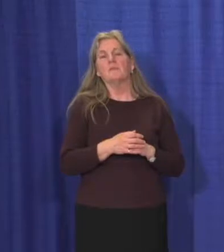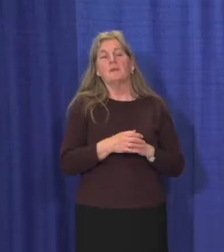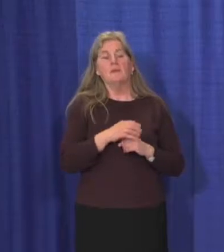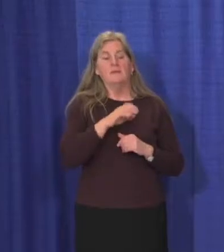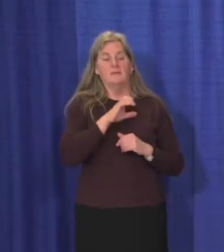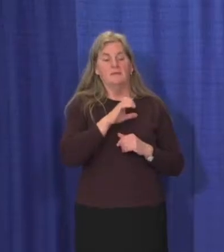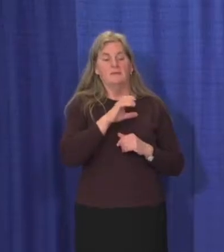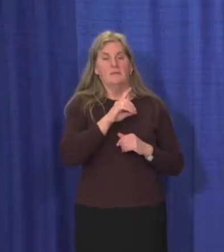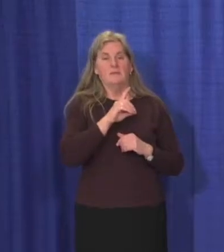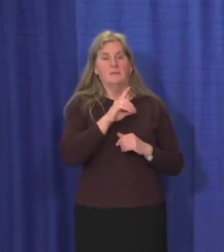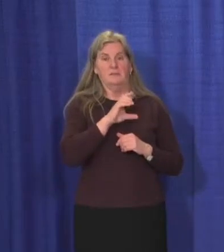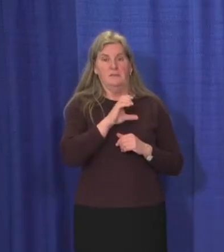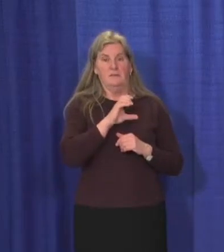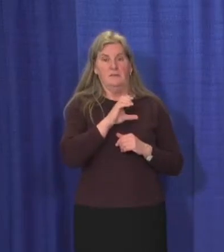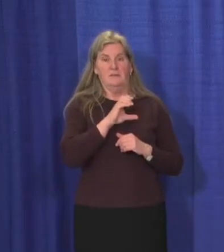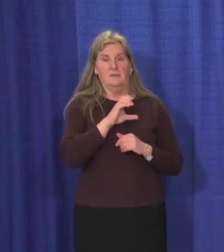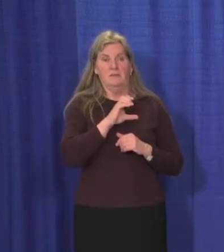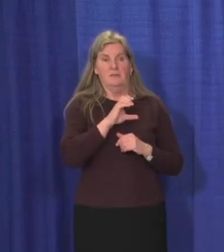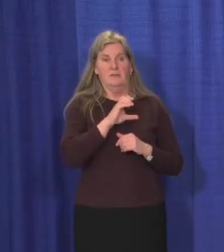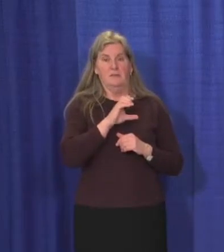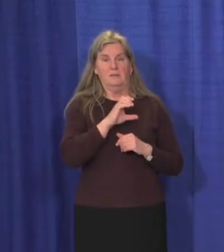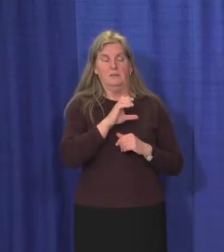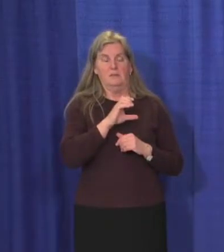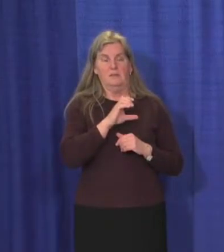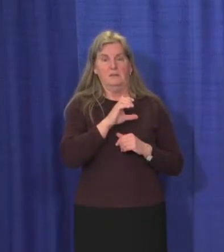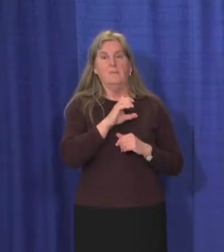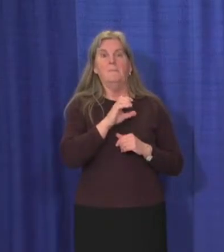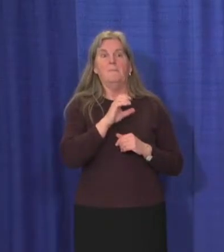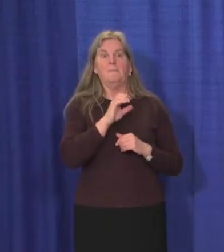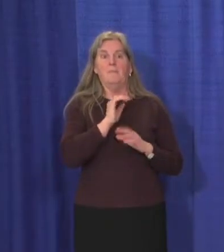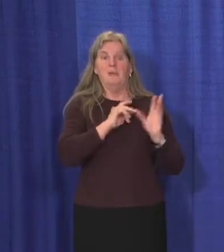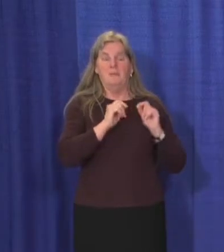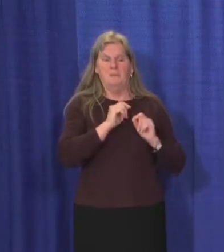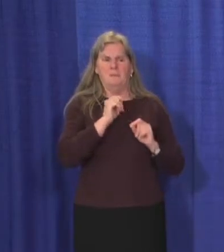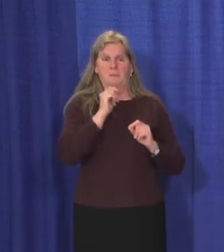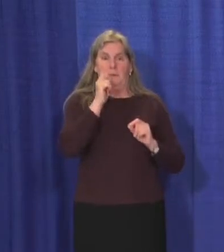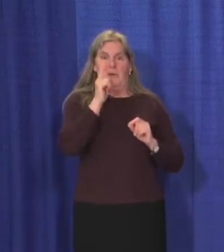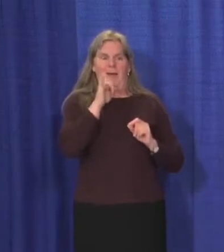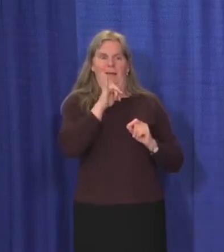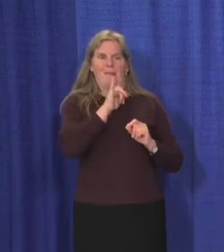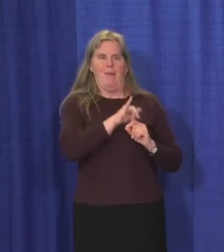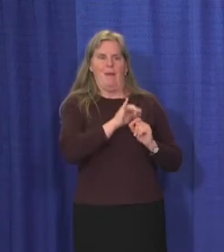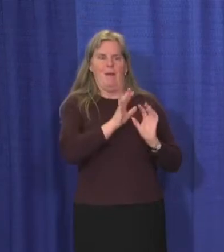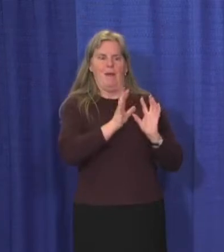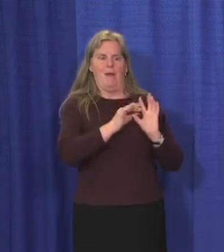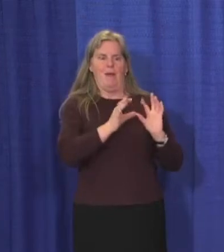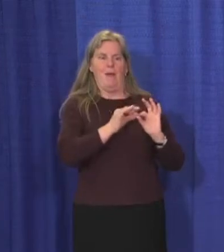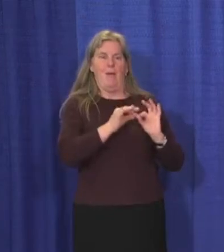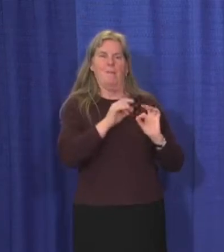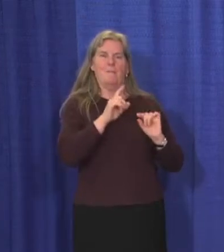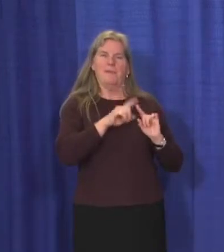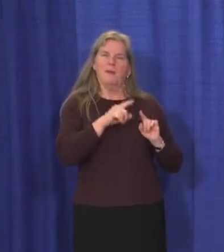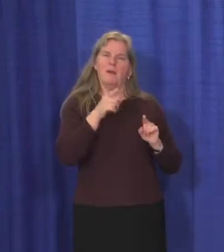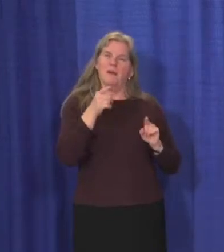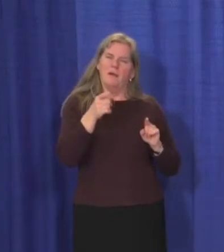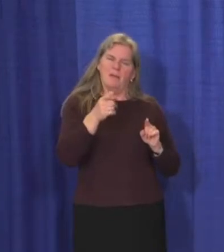from CDC, and this surprised many people, what it signals is